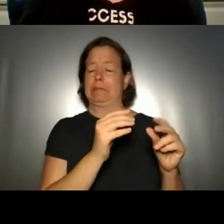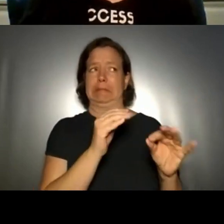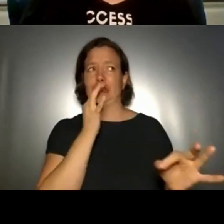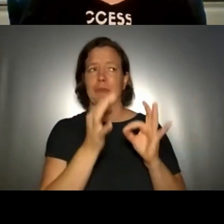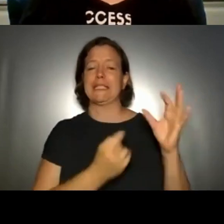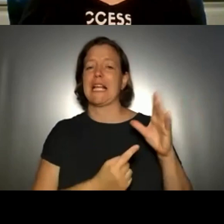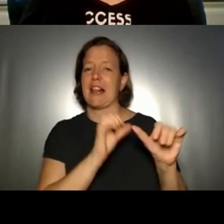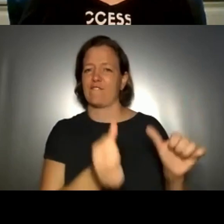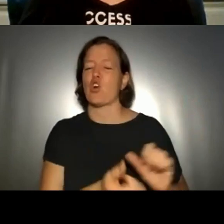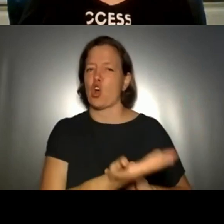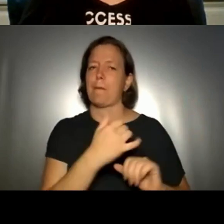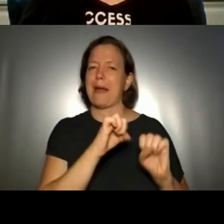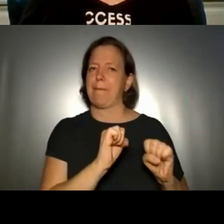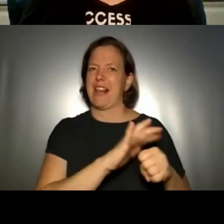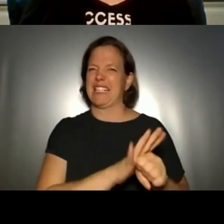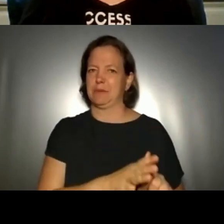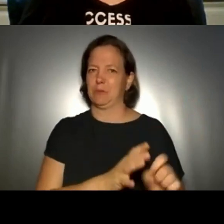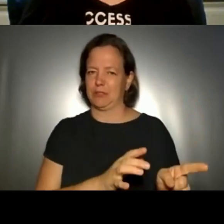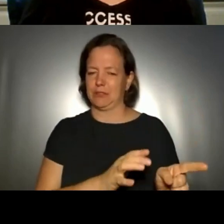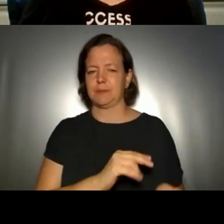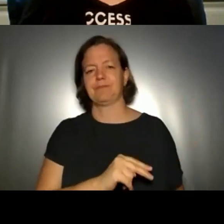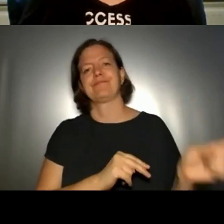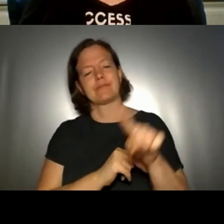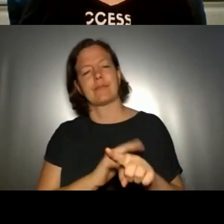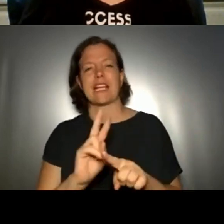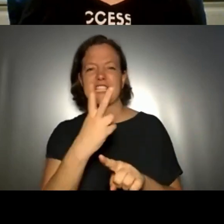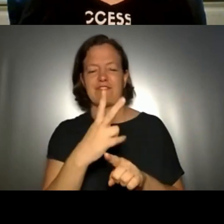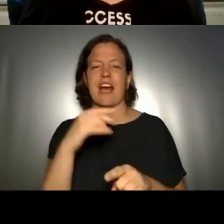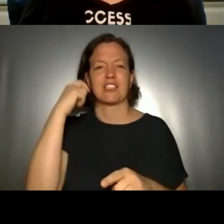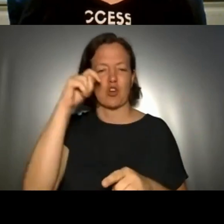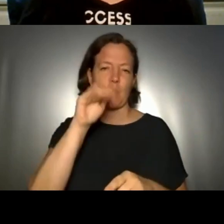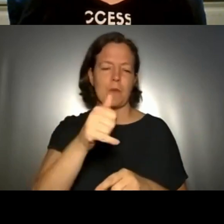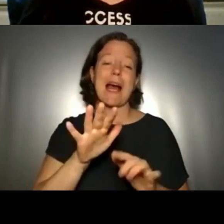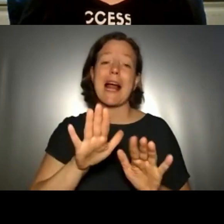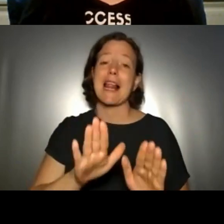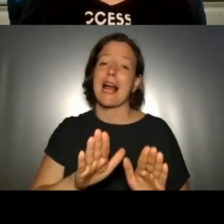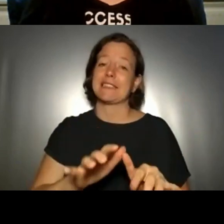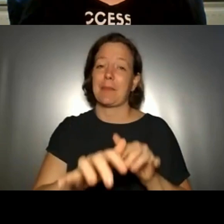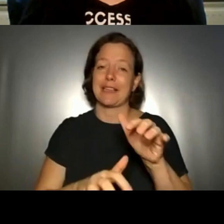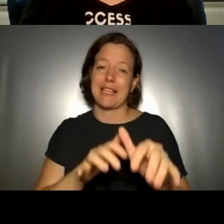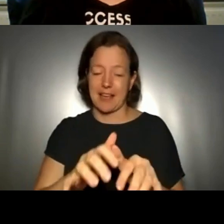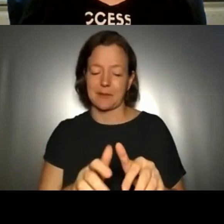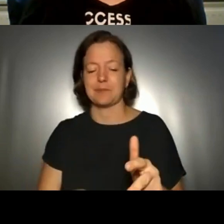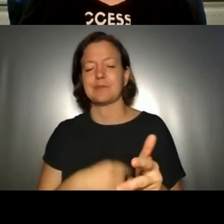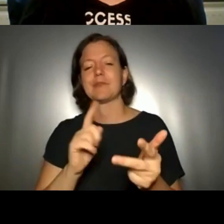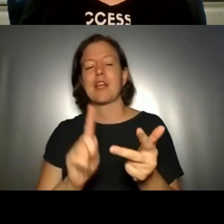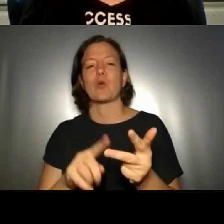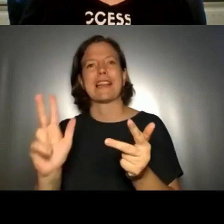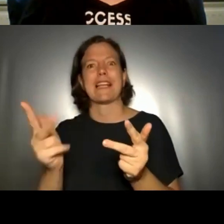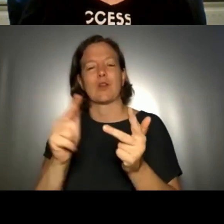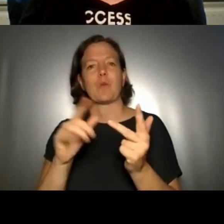We had a show about slow animals and we had one about inspiration and superpowers.